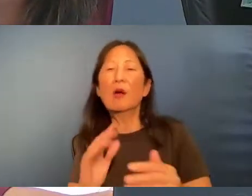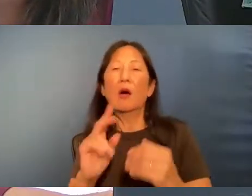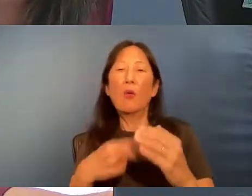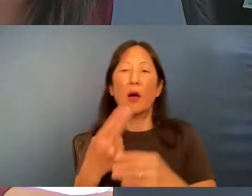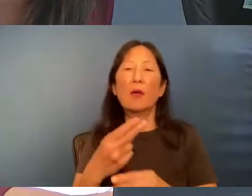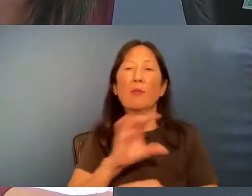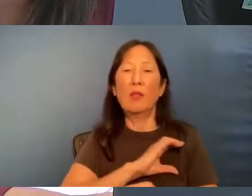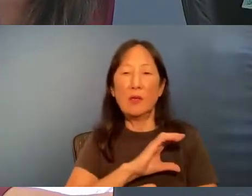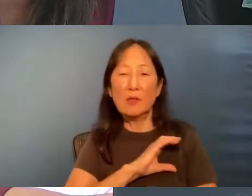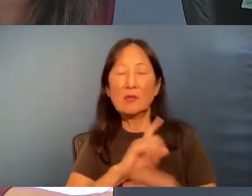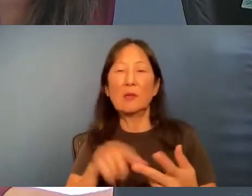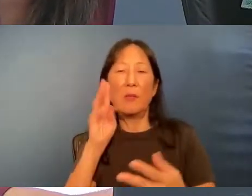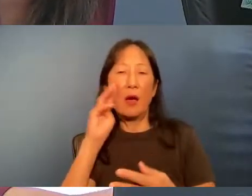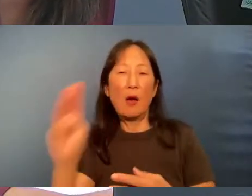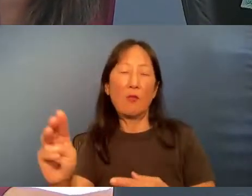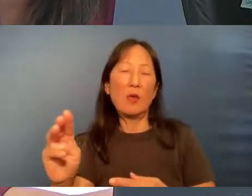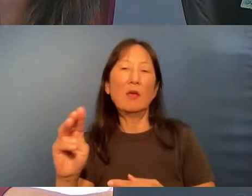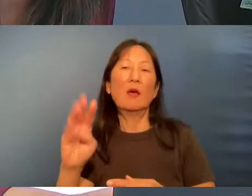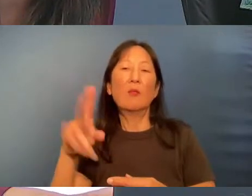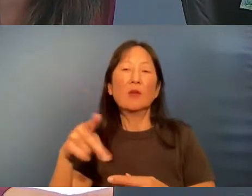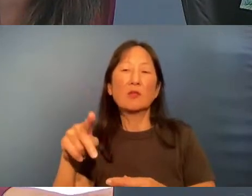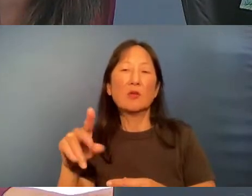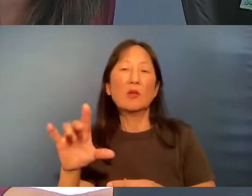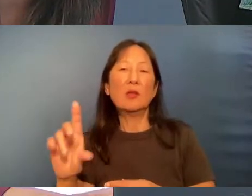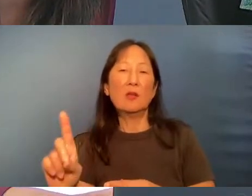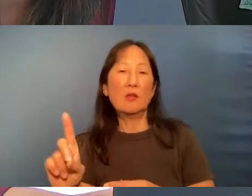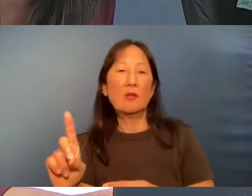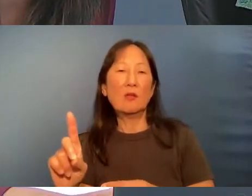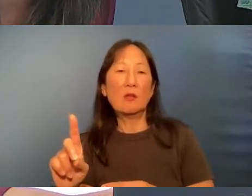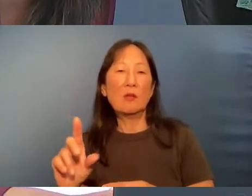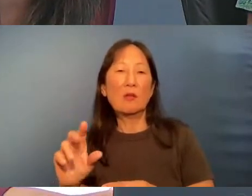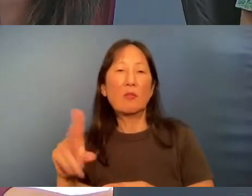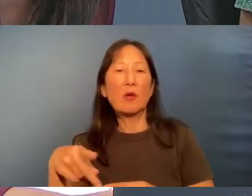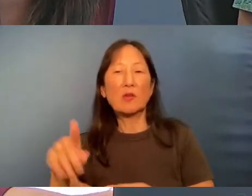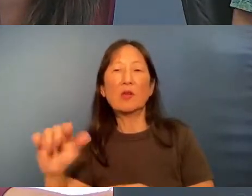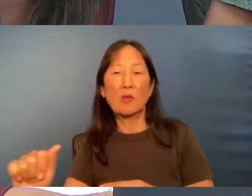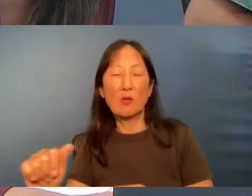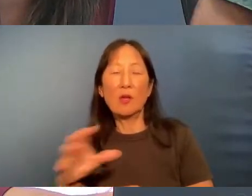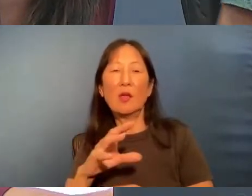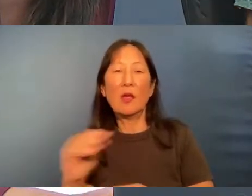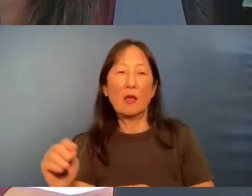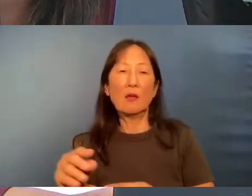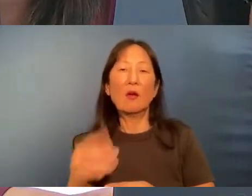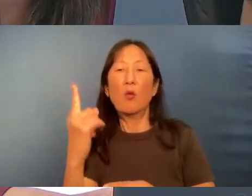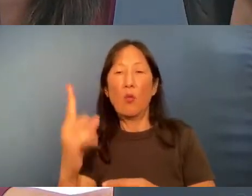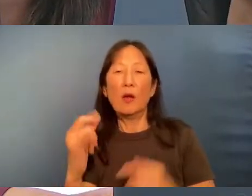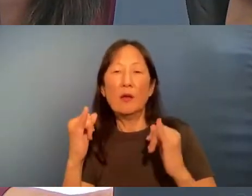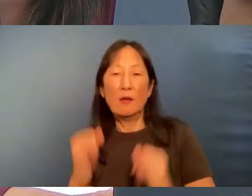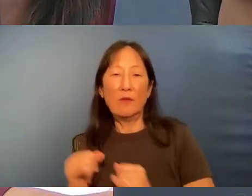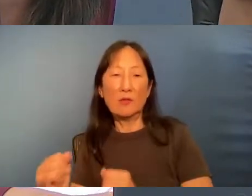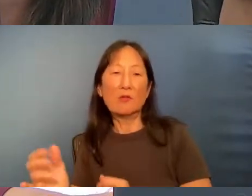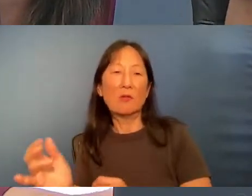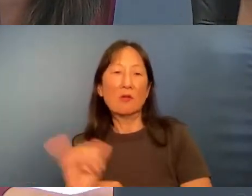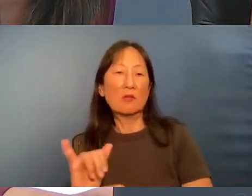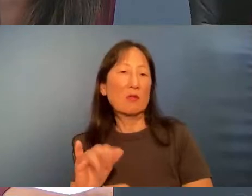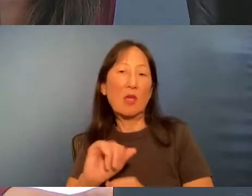of the prosecuting attorney, county of Kauai, office of the pro prosecuting attorney and one individual. That's all the testimony that's been submitted.